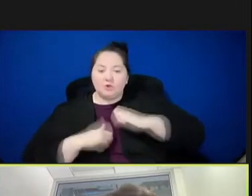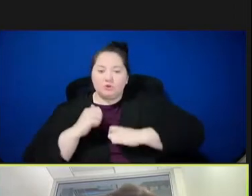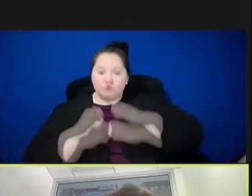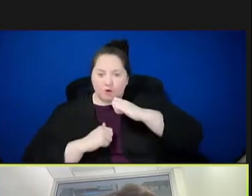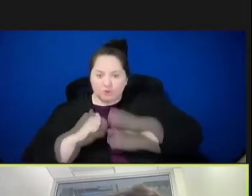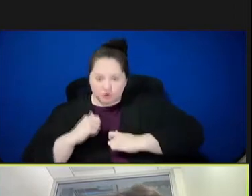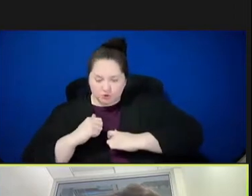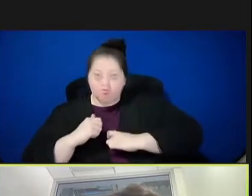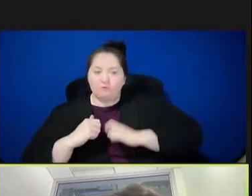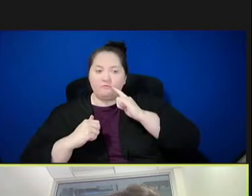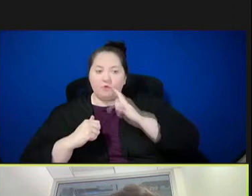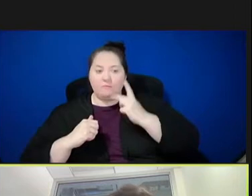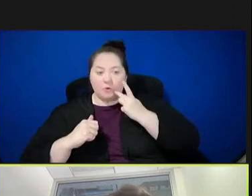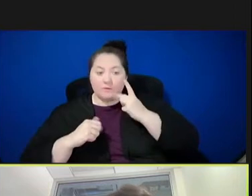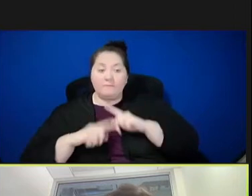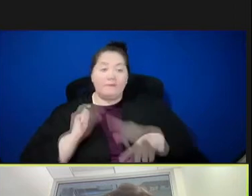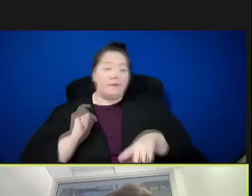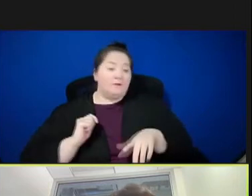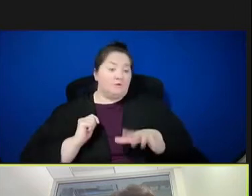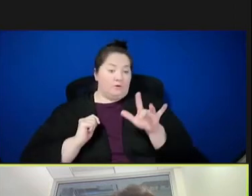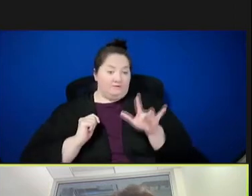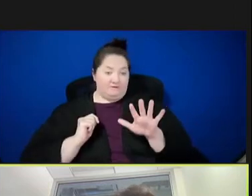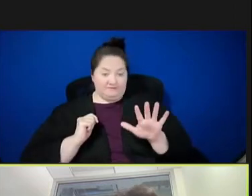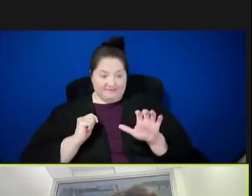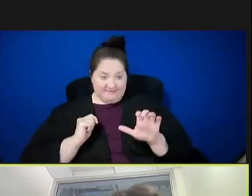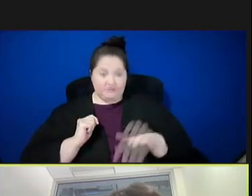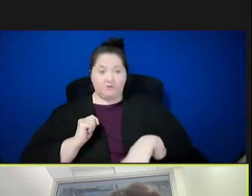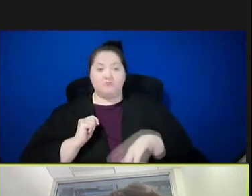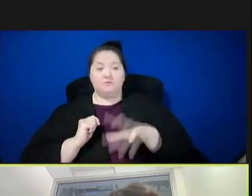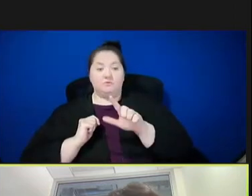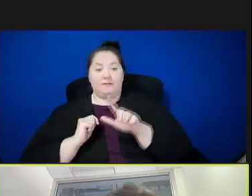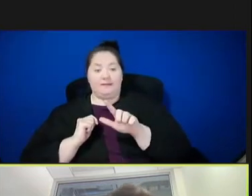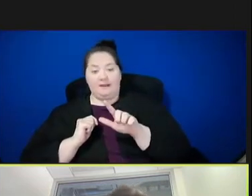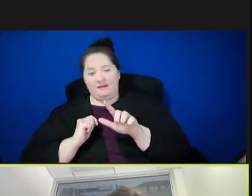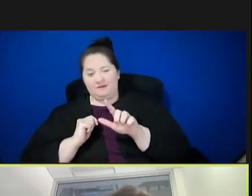but at 25C or 95C, the spectra is nearly equivalent, right? So these proteins are really,